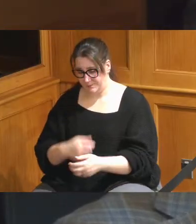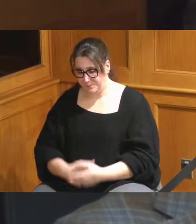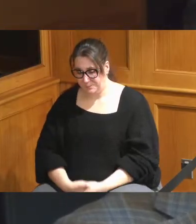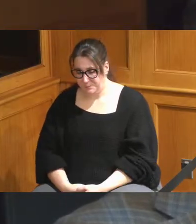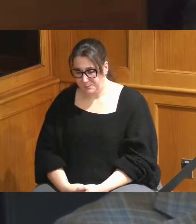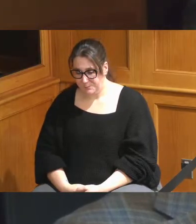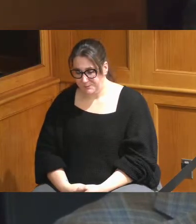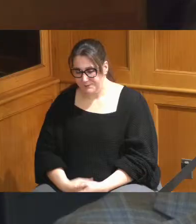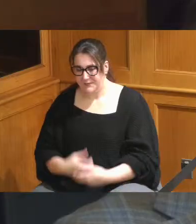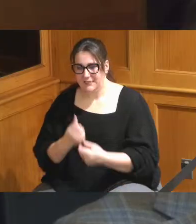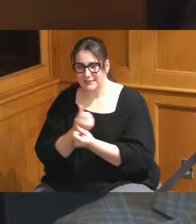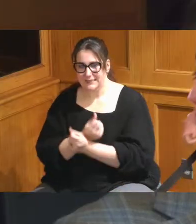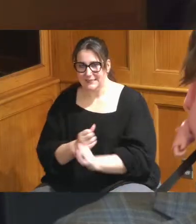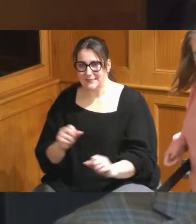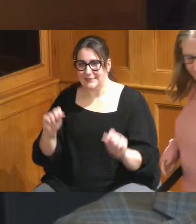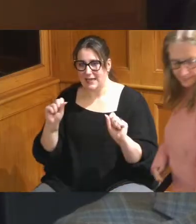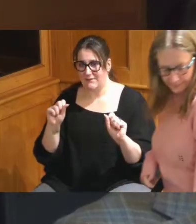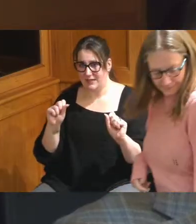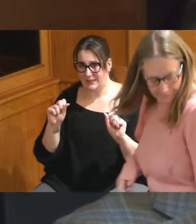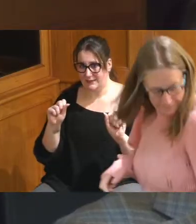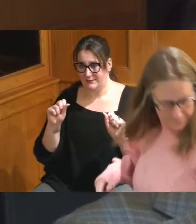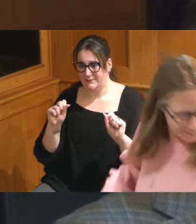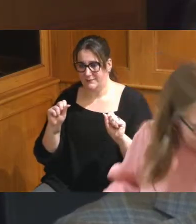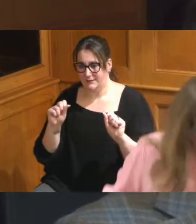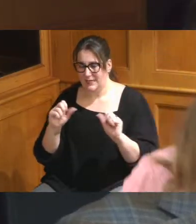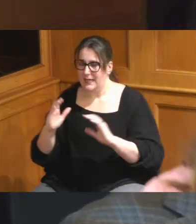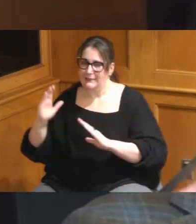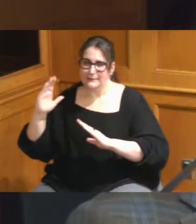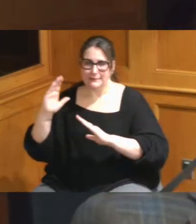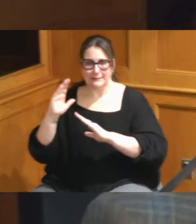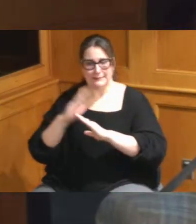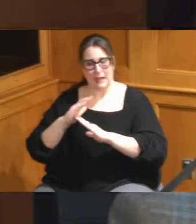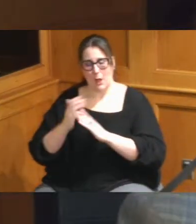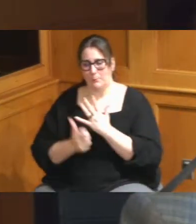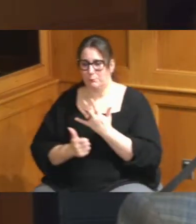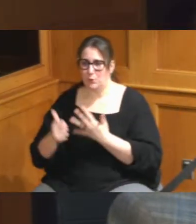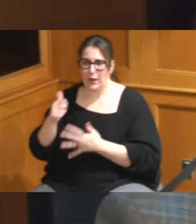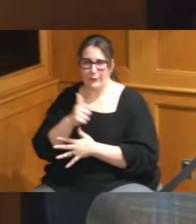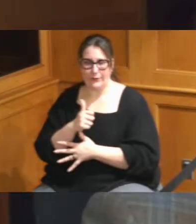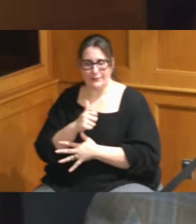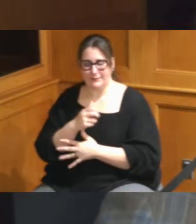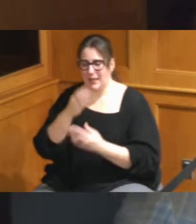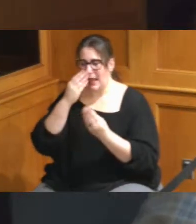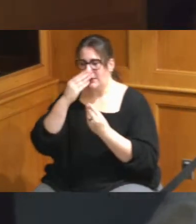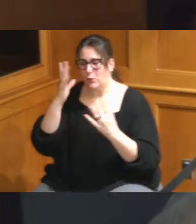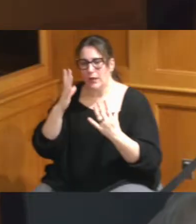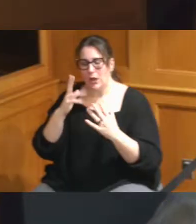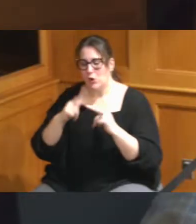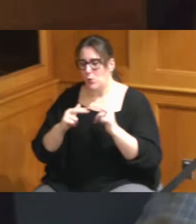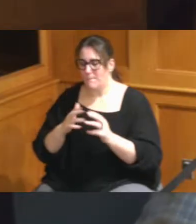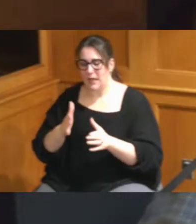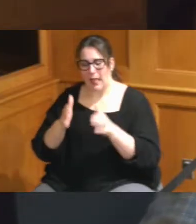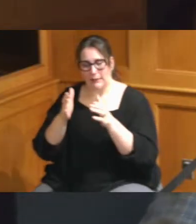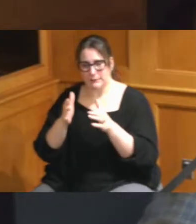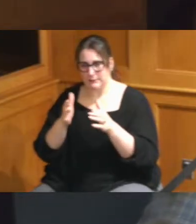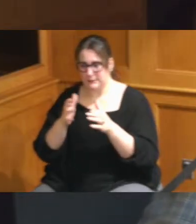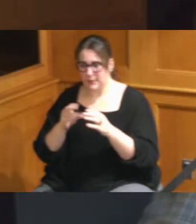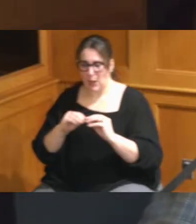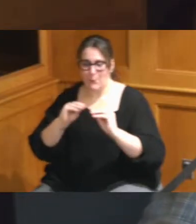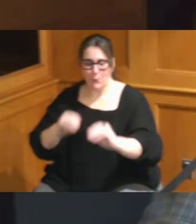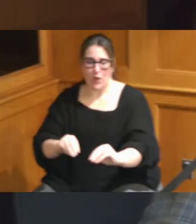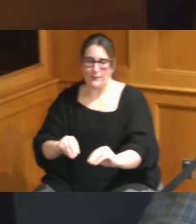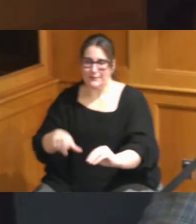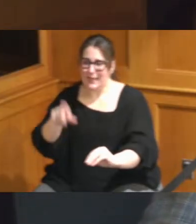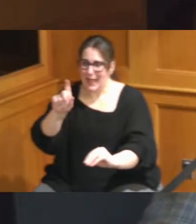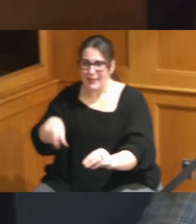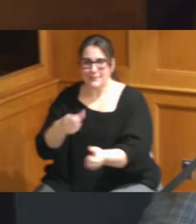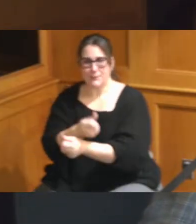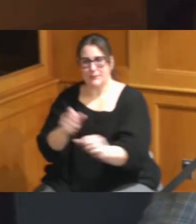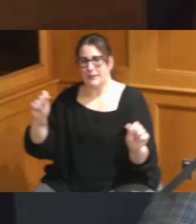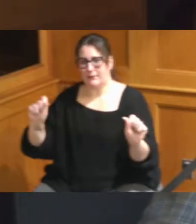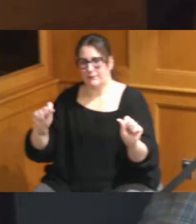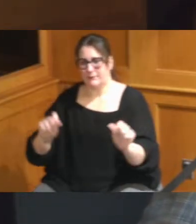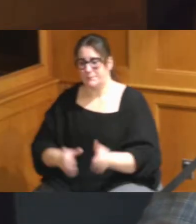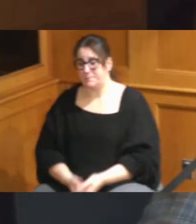safety must be the number one priority. I don't care what you build, it has to be safe. And to me,